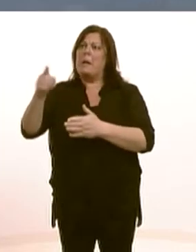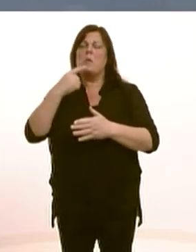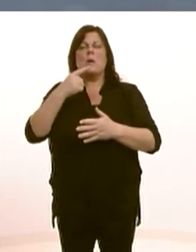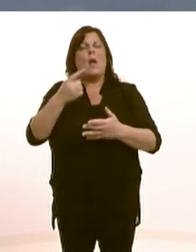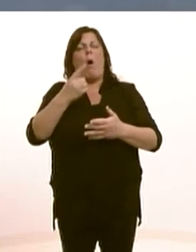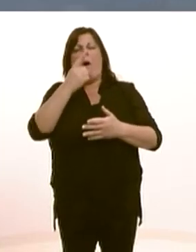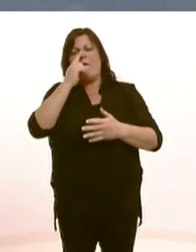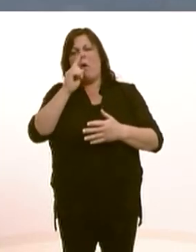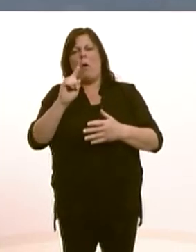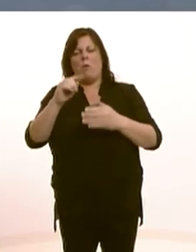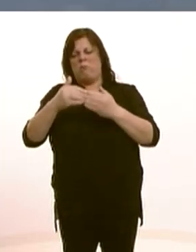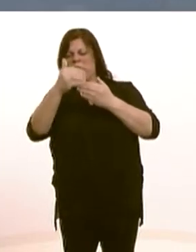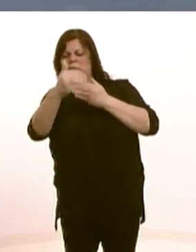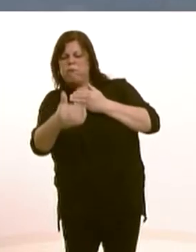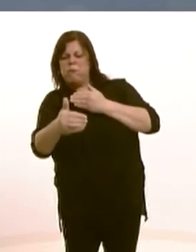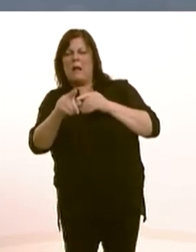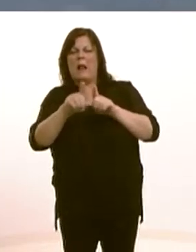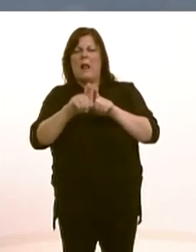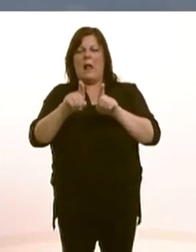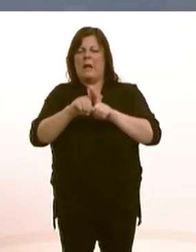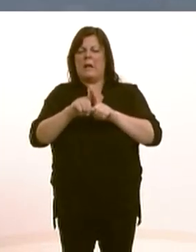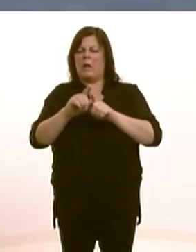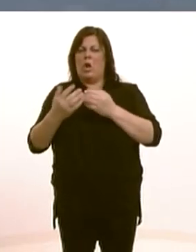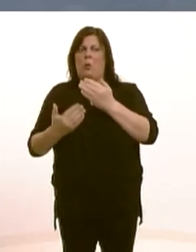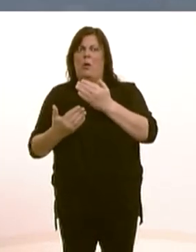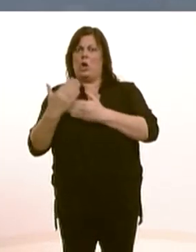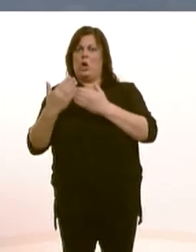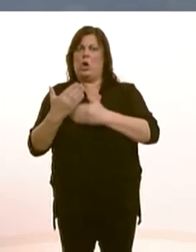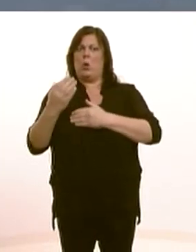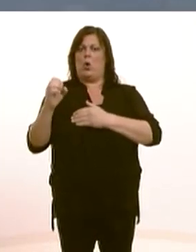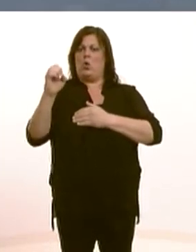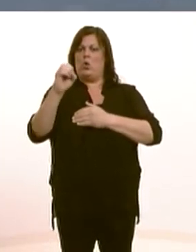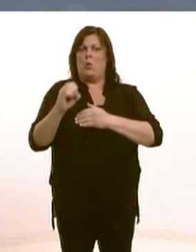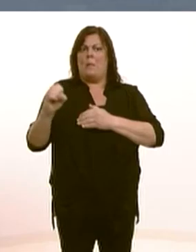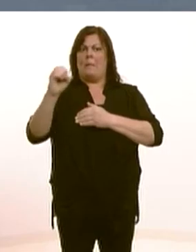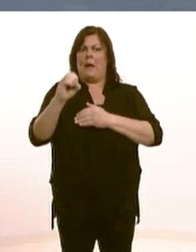given period, such as when the new eastern European countries came in, in 2004.